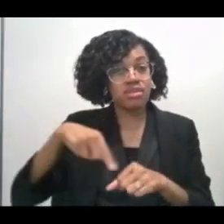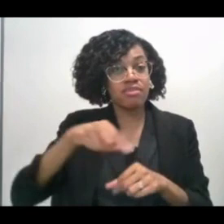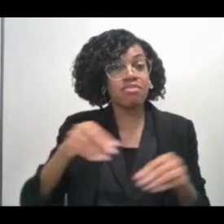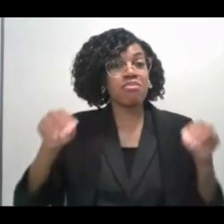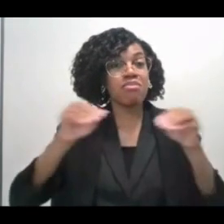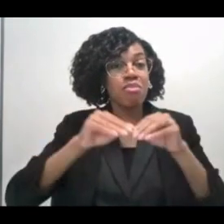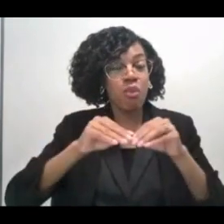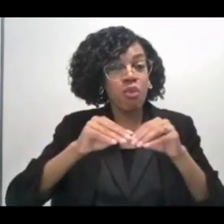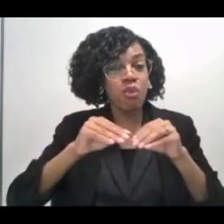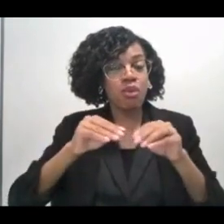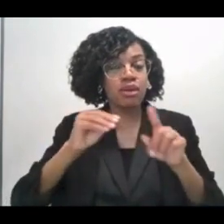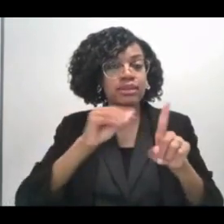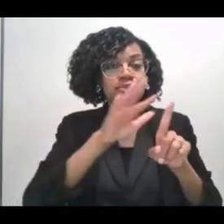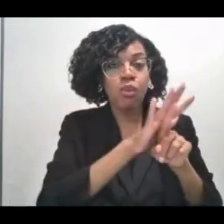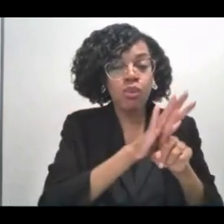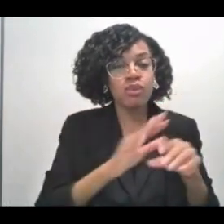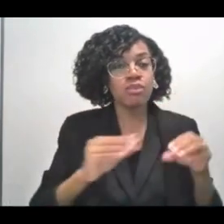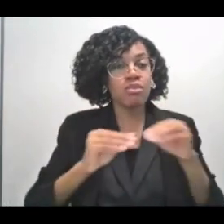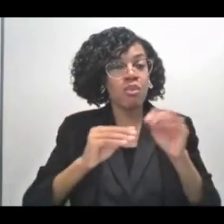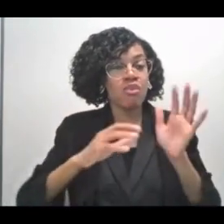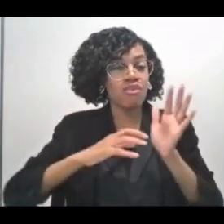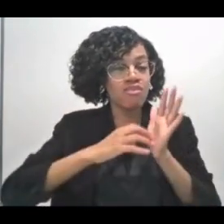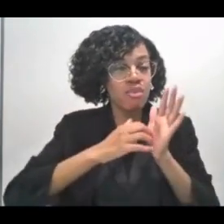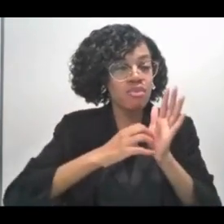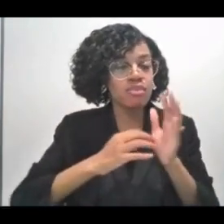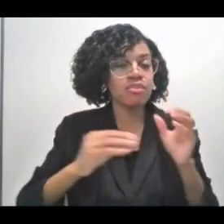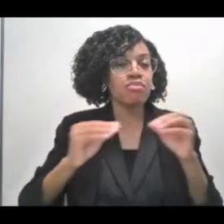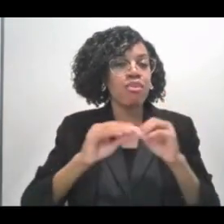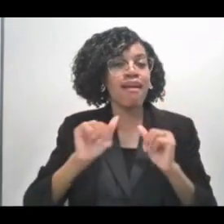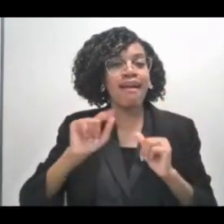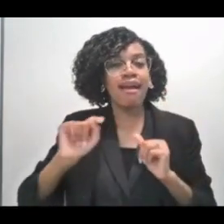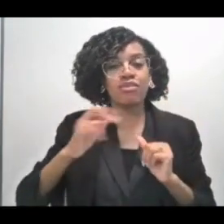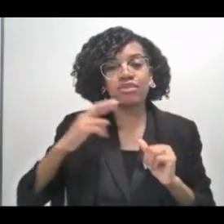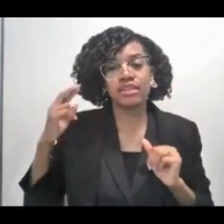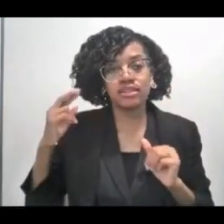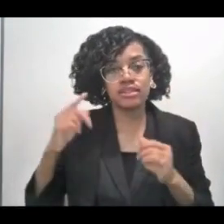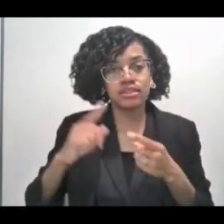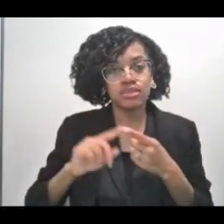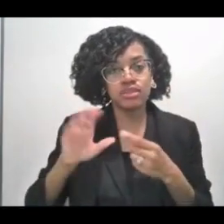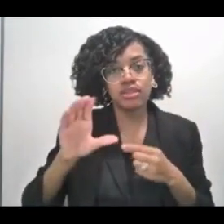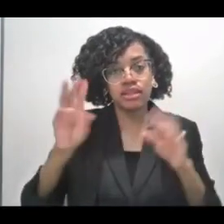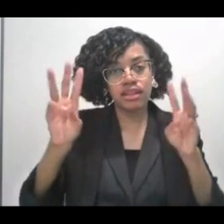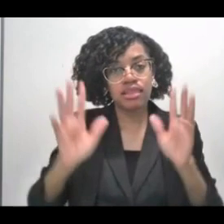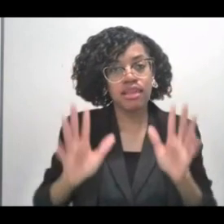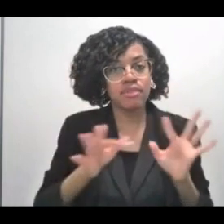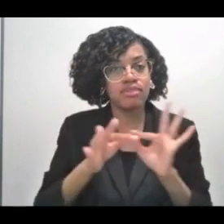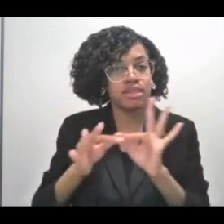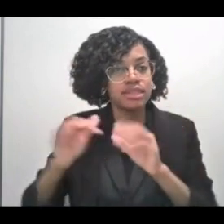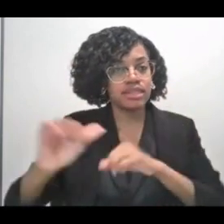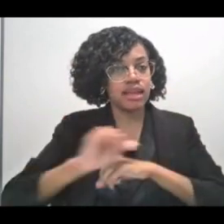vulnerable or at risk to climate related hazards. And understanding history.